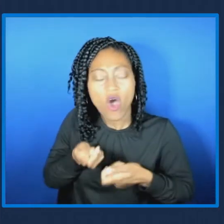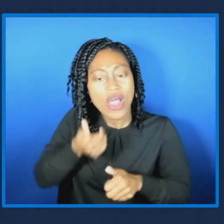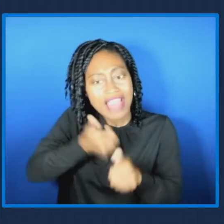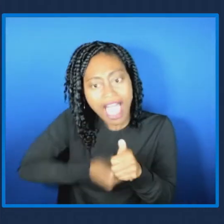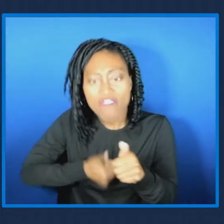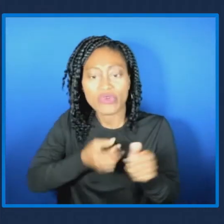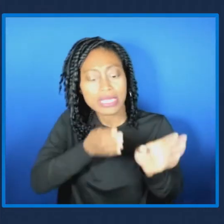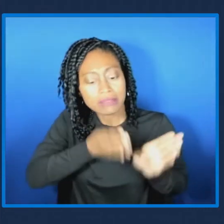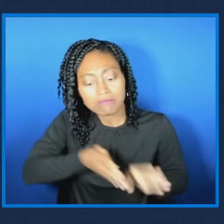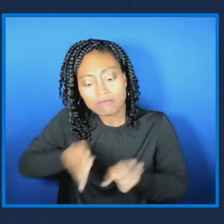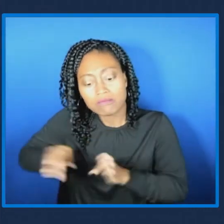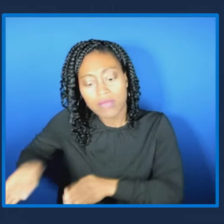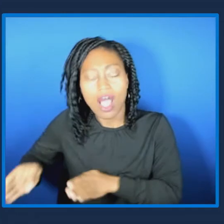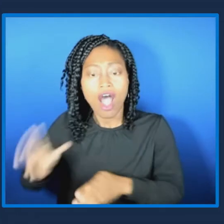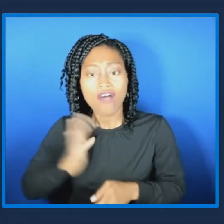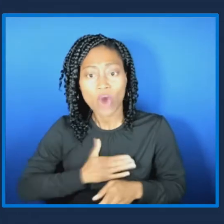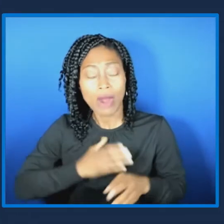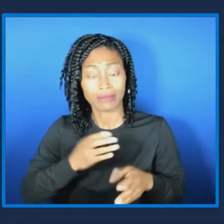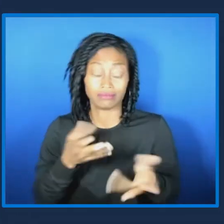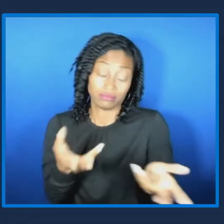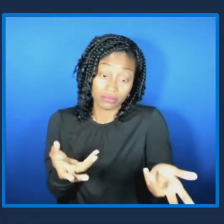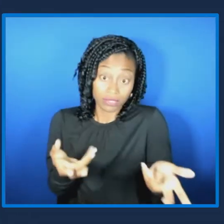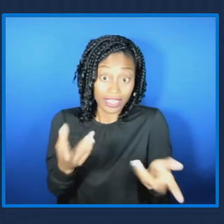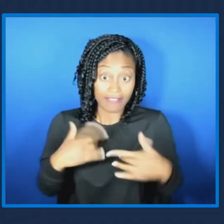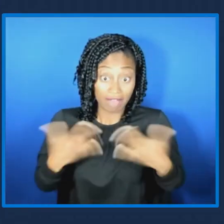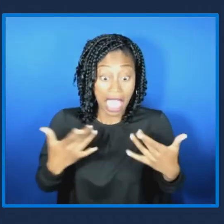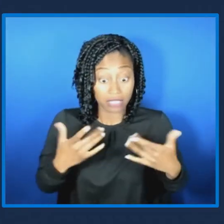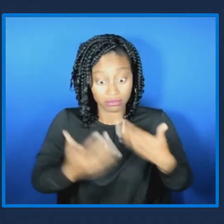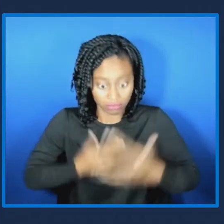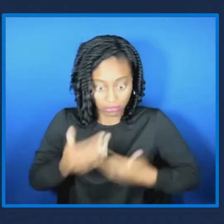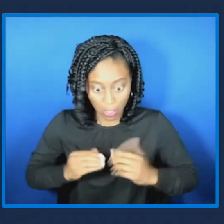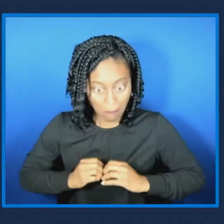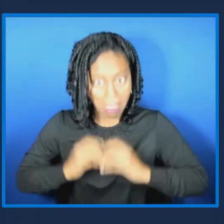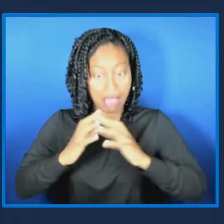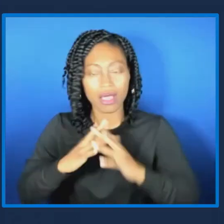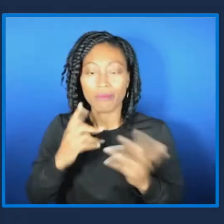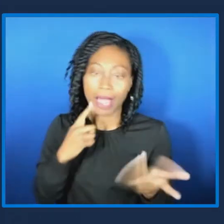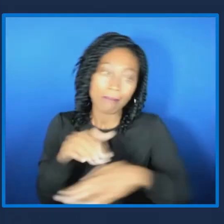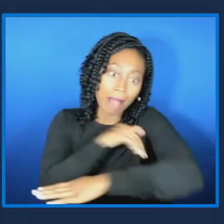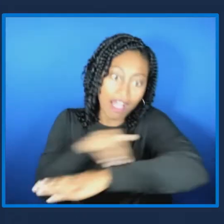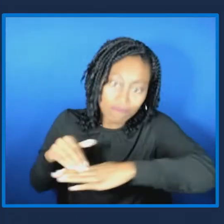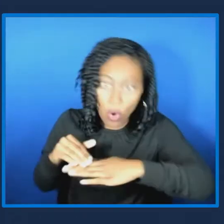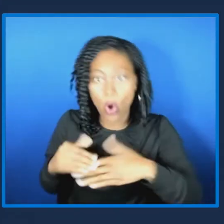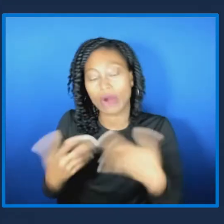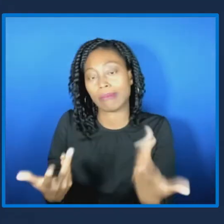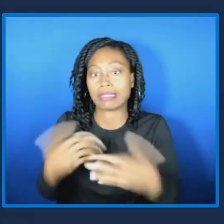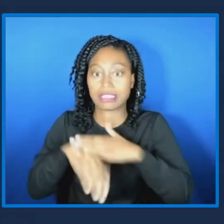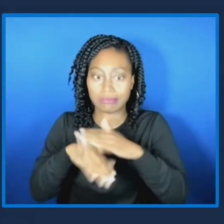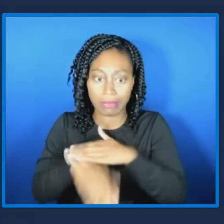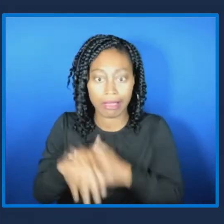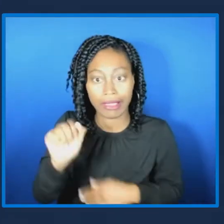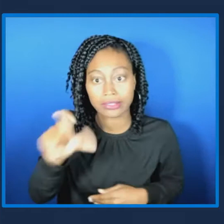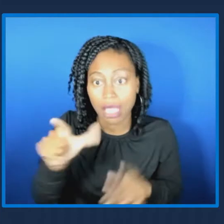And we've really learned so much, platform accessibility, ASL interpreters, cart captioning, breaks.